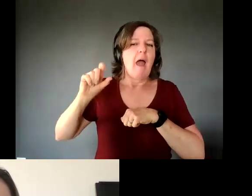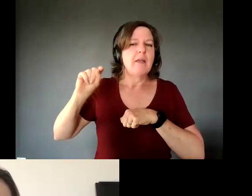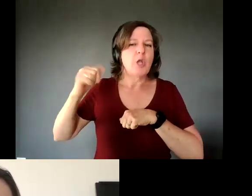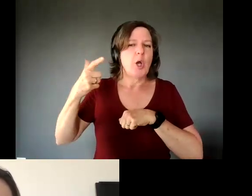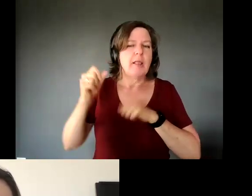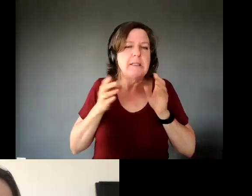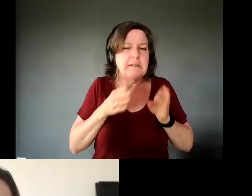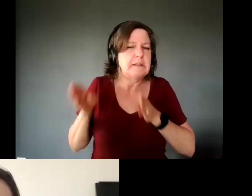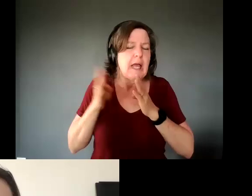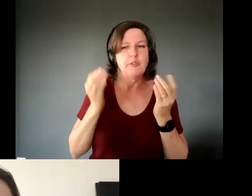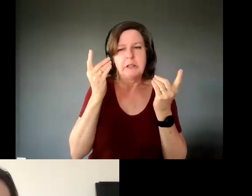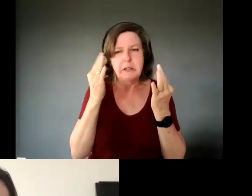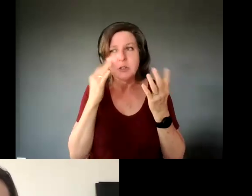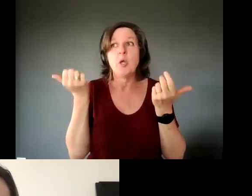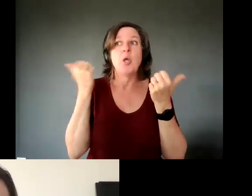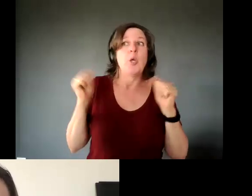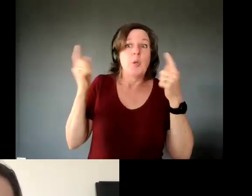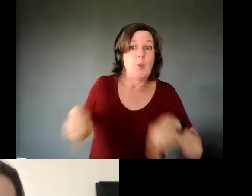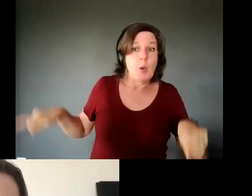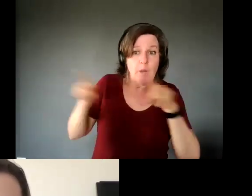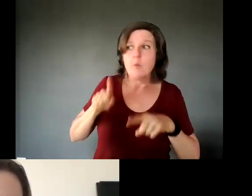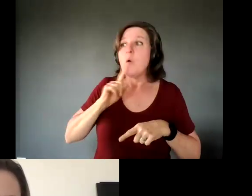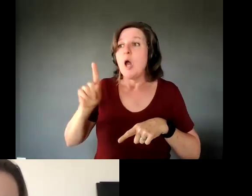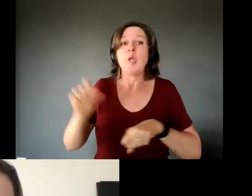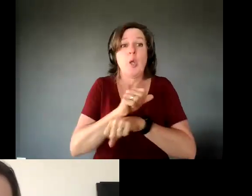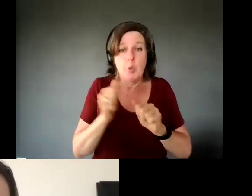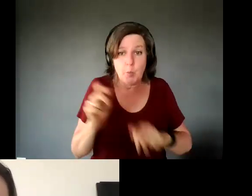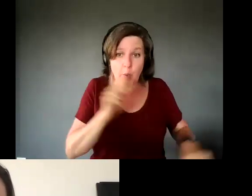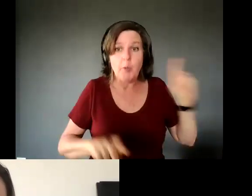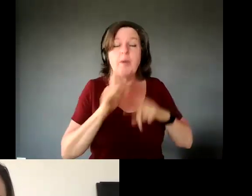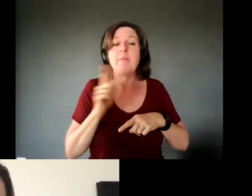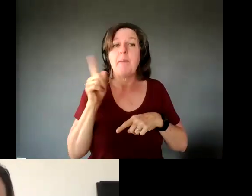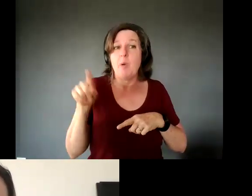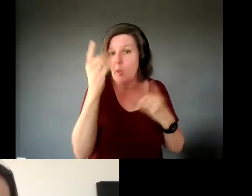anybody that is or you work with folks that are, this would be a great one to sign up for.